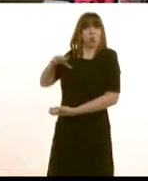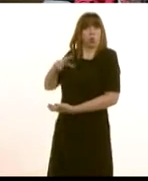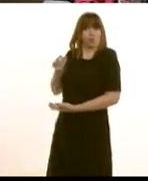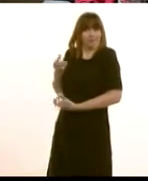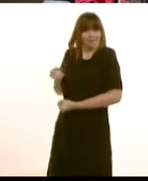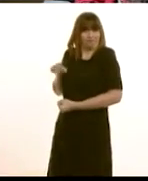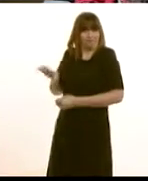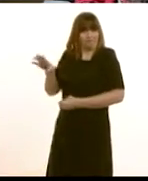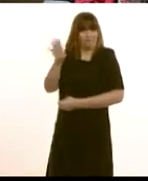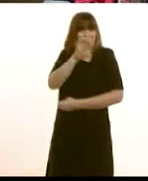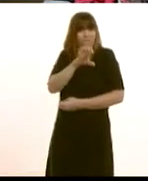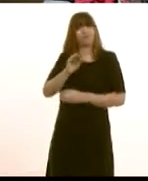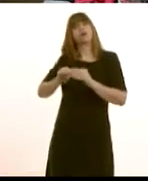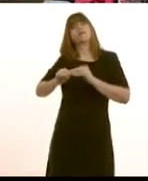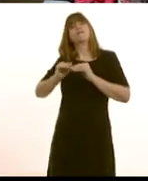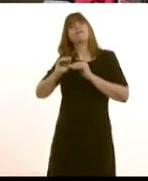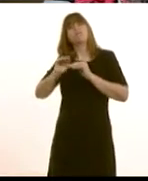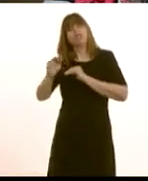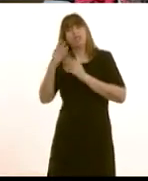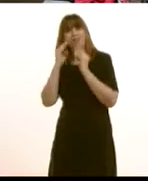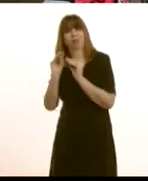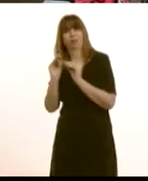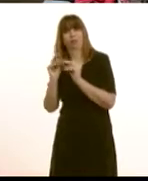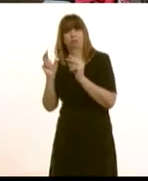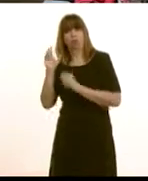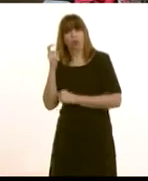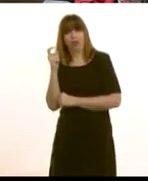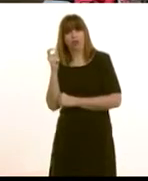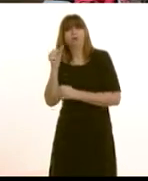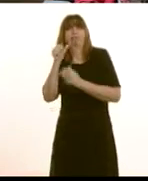further education colleges had difficulties last year, and we understood that and we listened